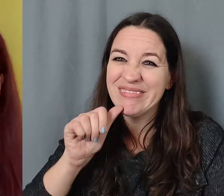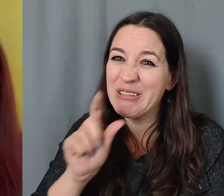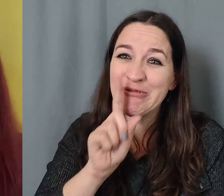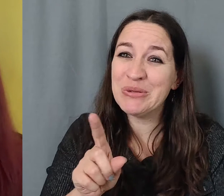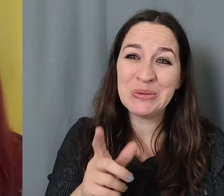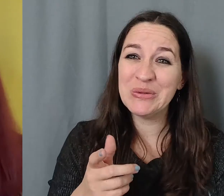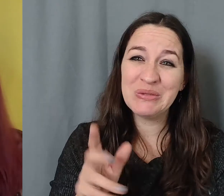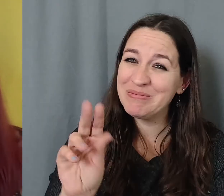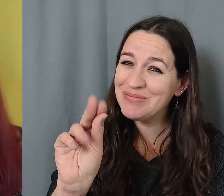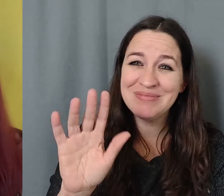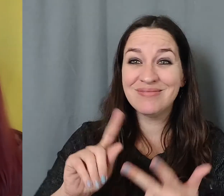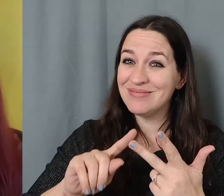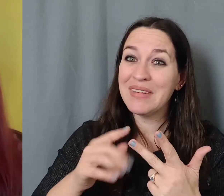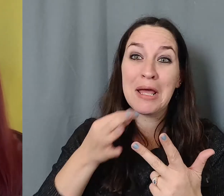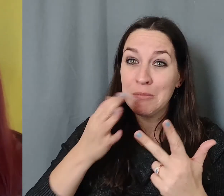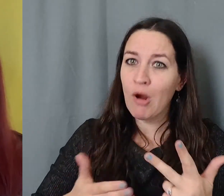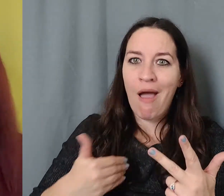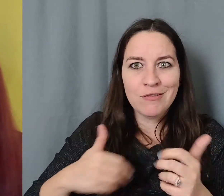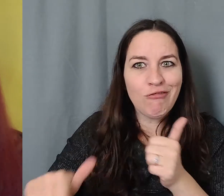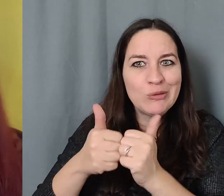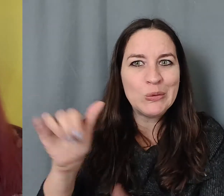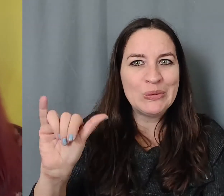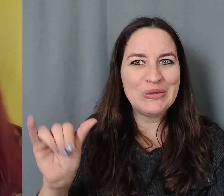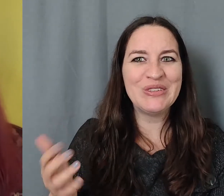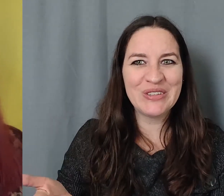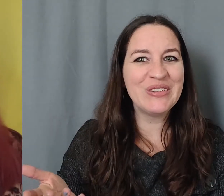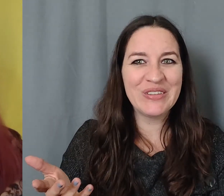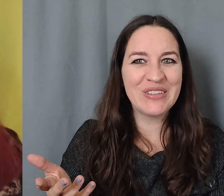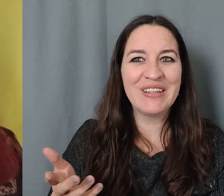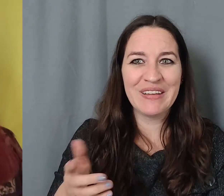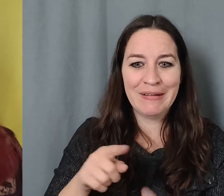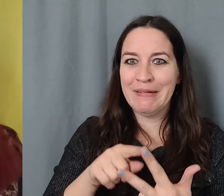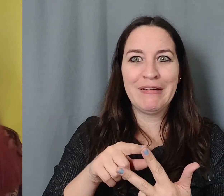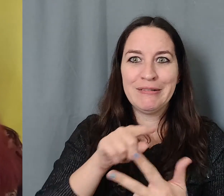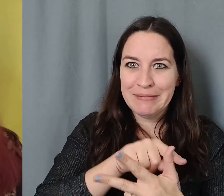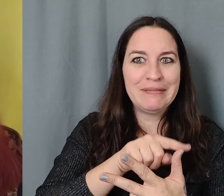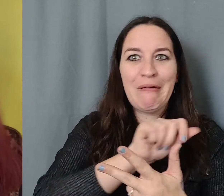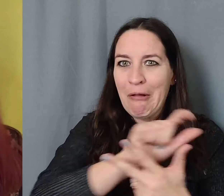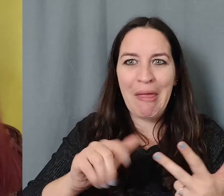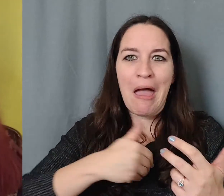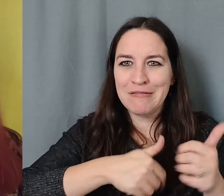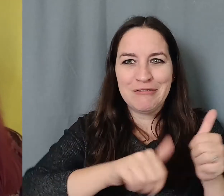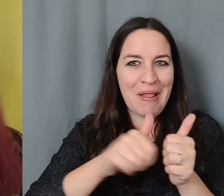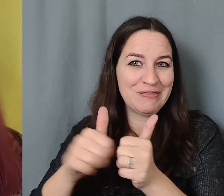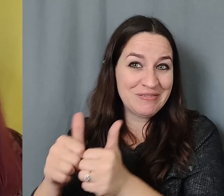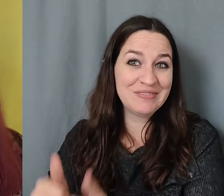But that's not true. That's not real. There are challenges to being an expert at things just like there are any other at any of the other levels.